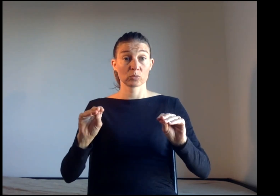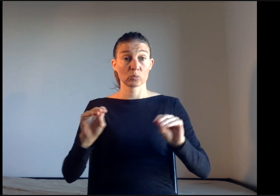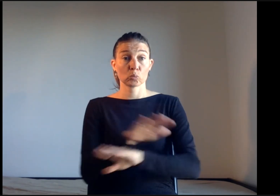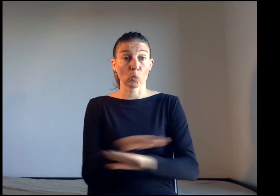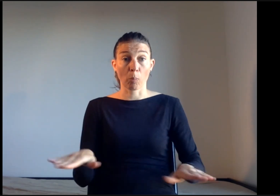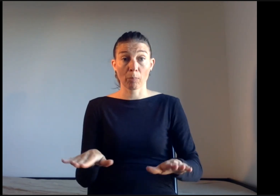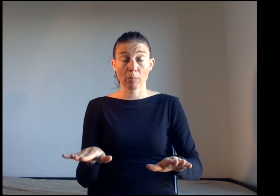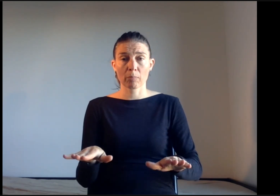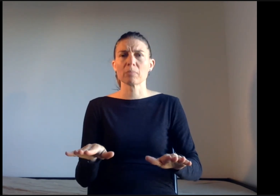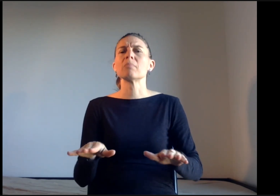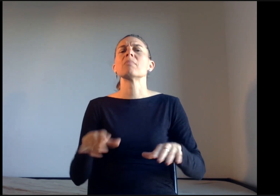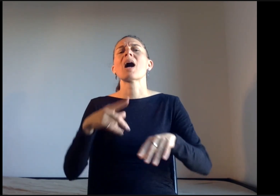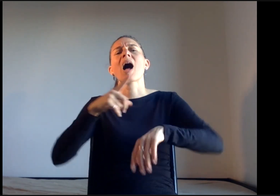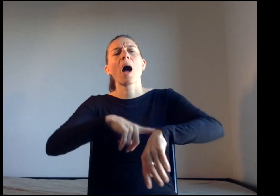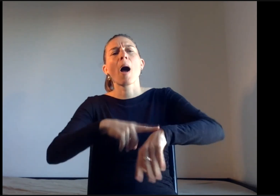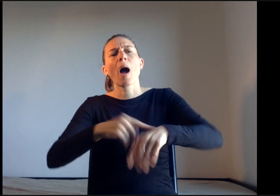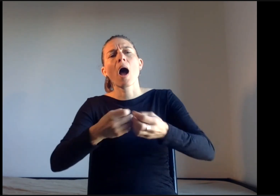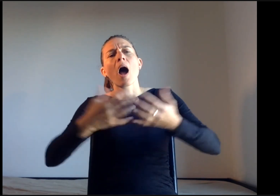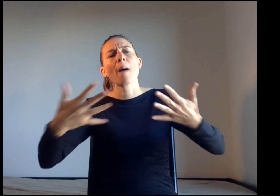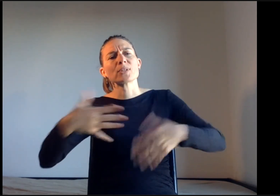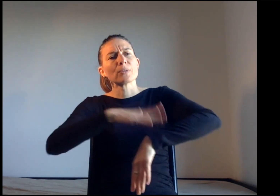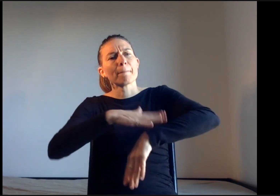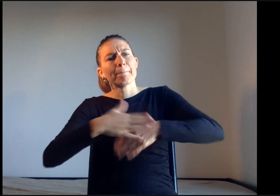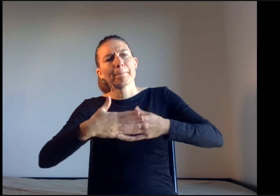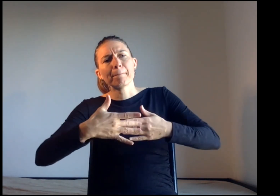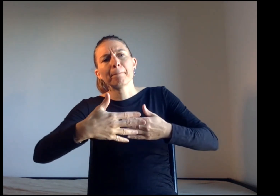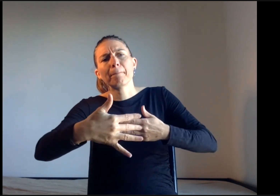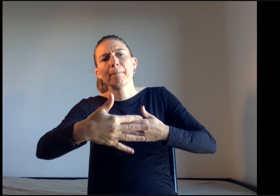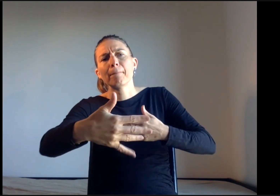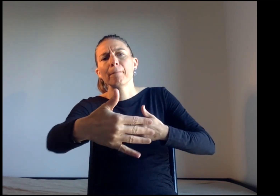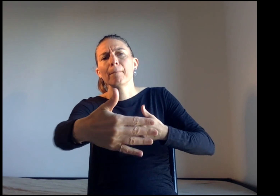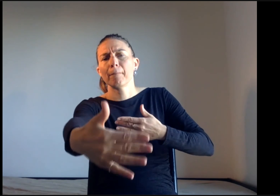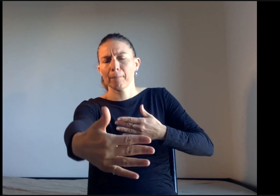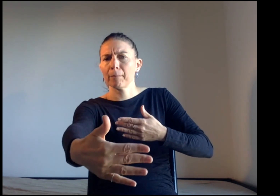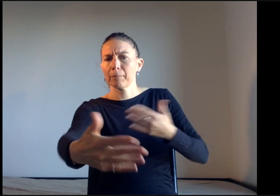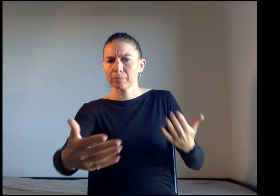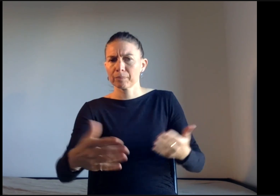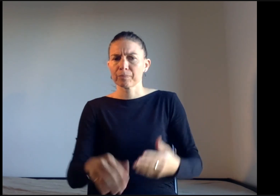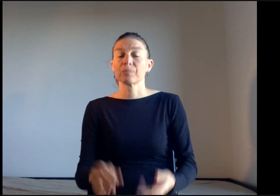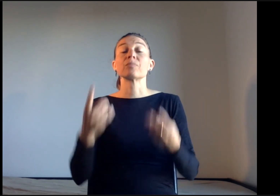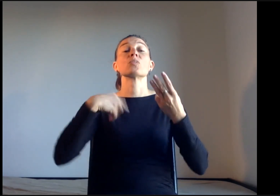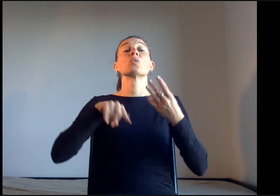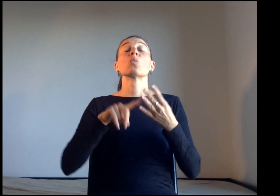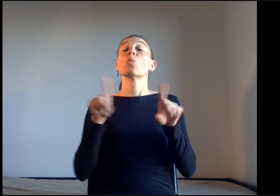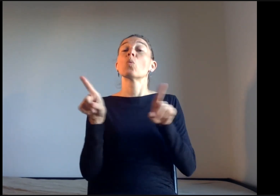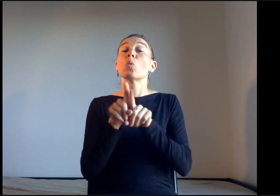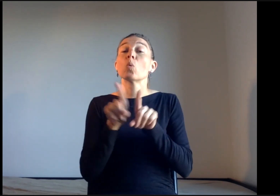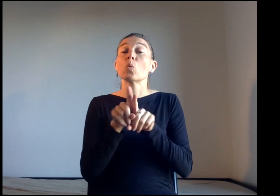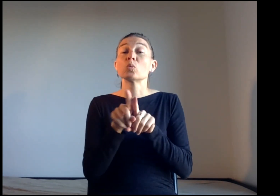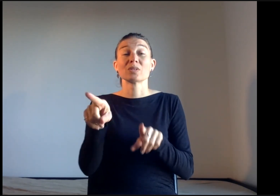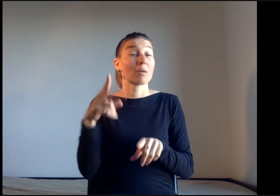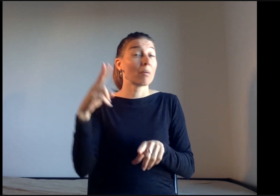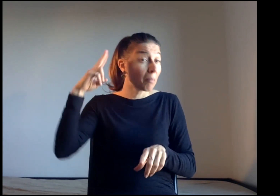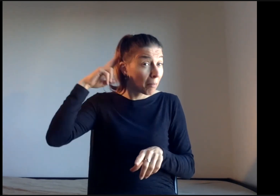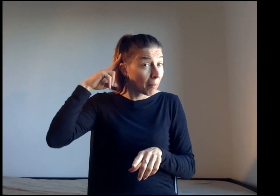Also, information on how to buy the batteries, for example, it's very important to people to know